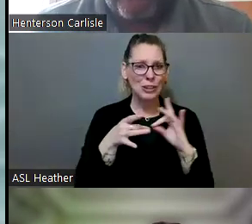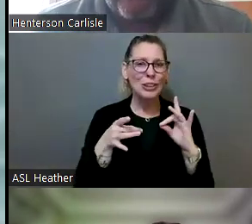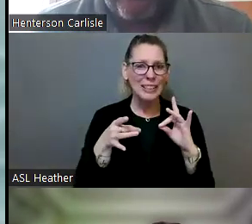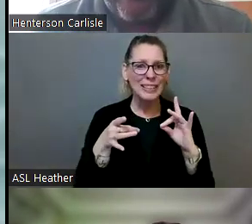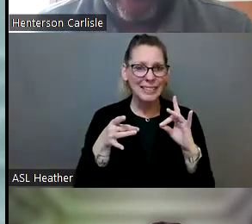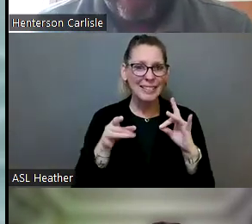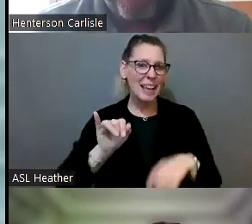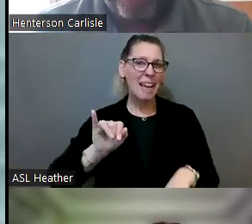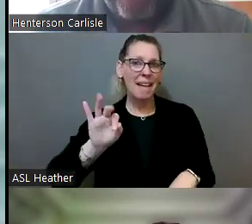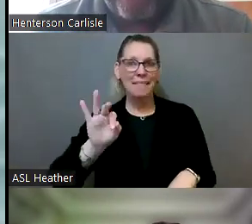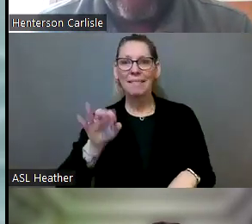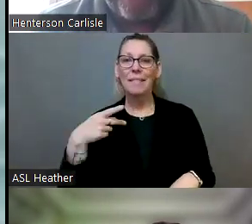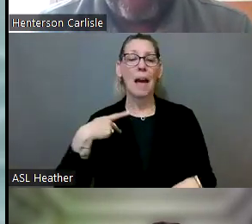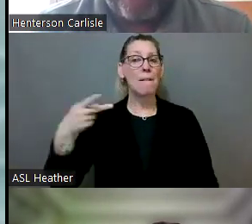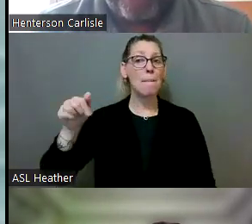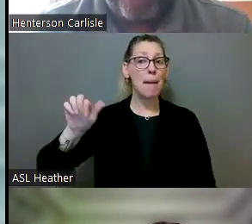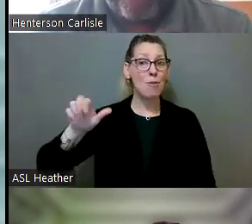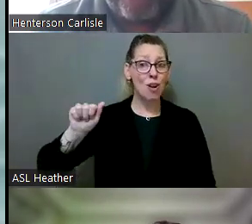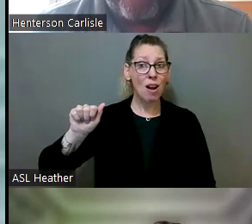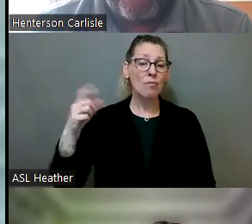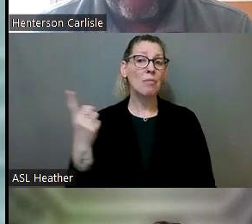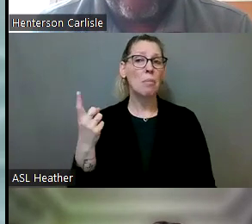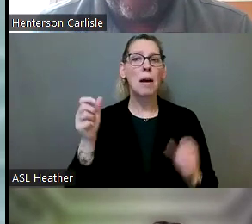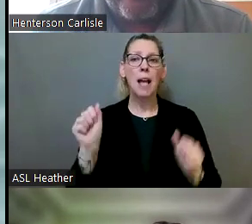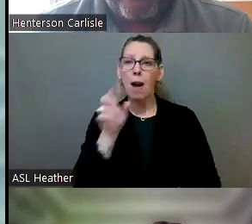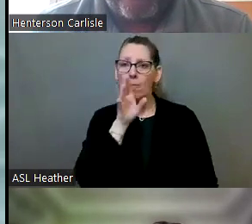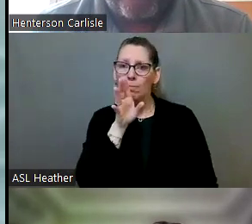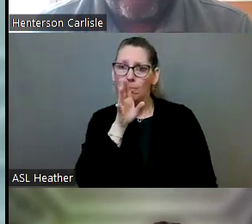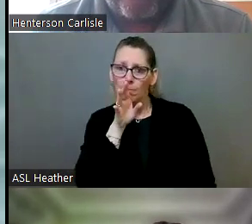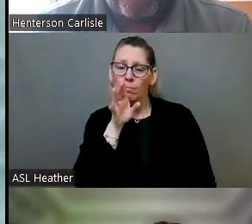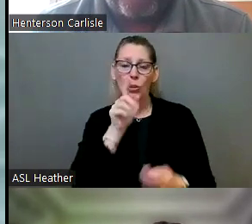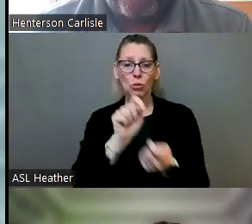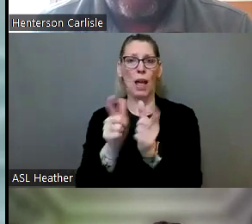to have a para or somebody who can do that oral translation, that is really powerful